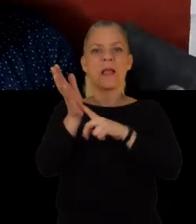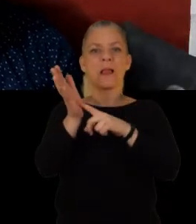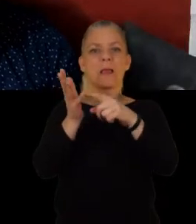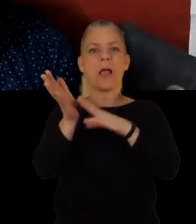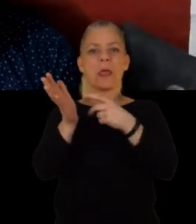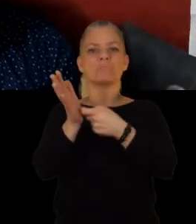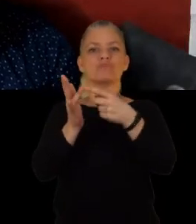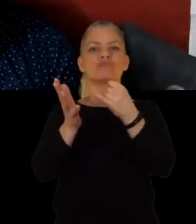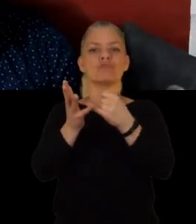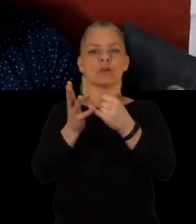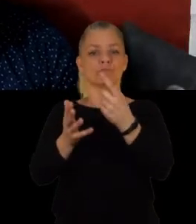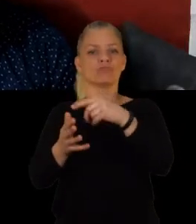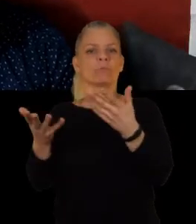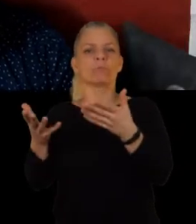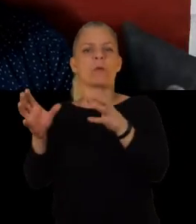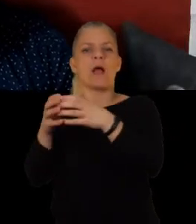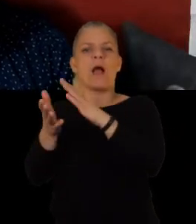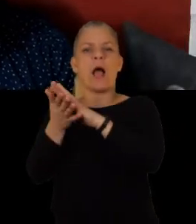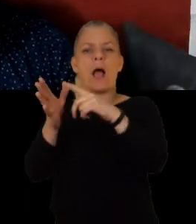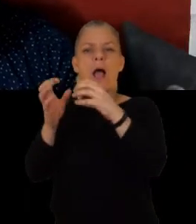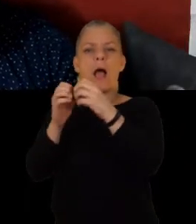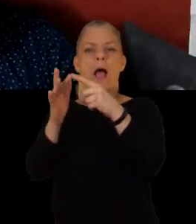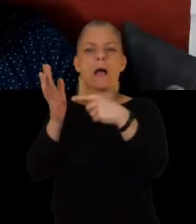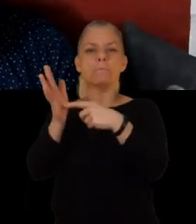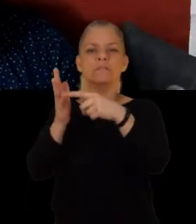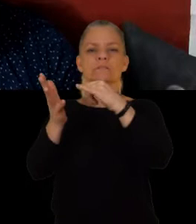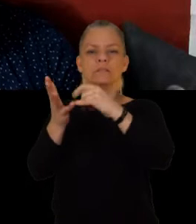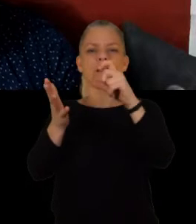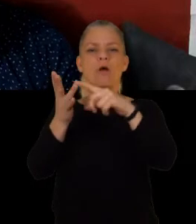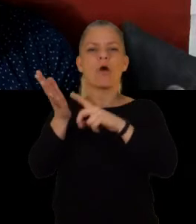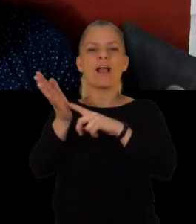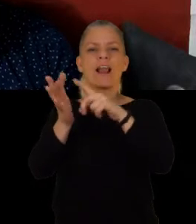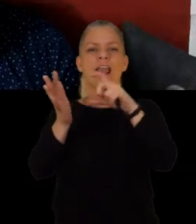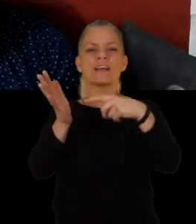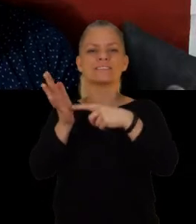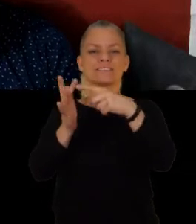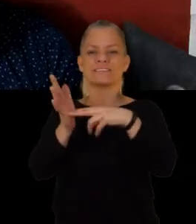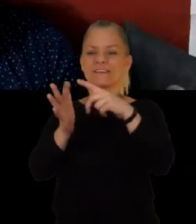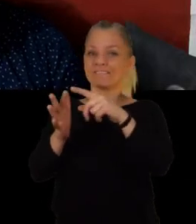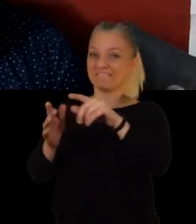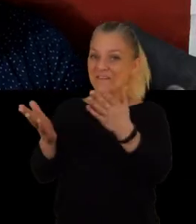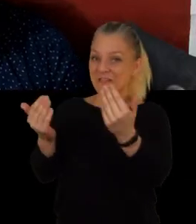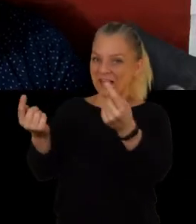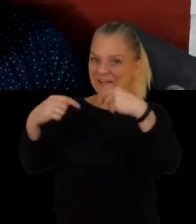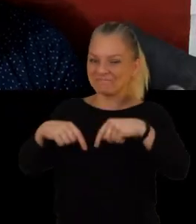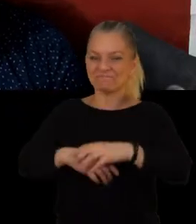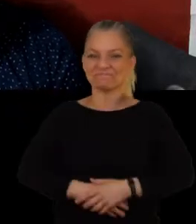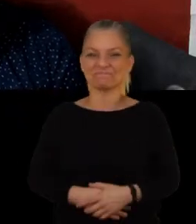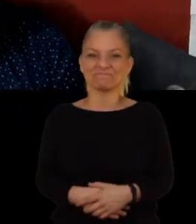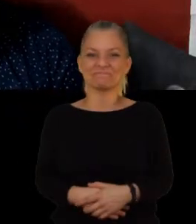um as part of our peer chat series from Callum with Callum Ross from Habitus Collective so Callum